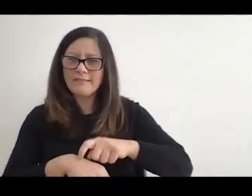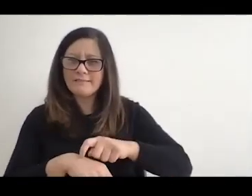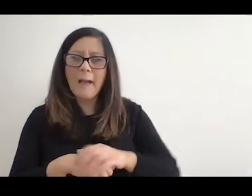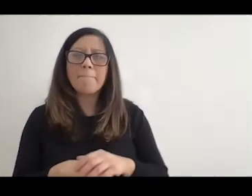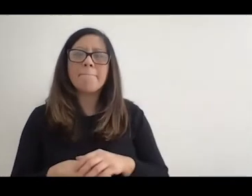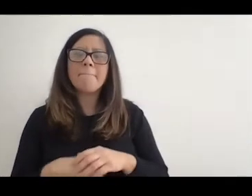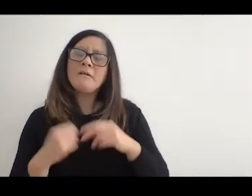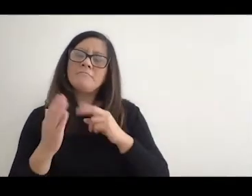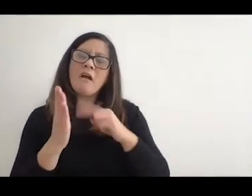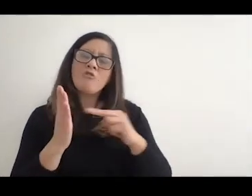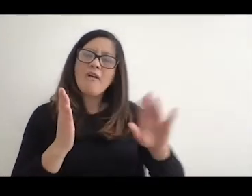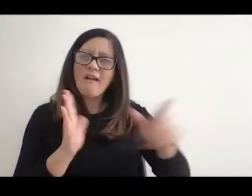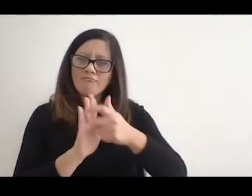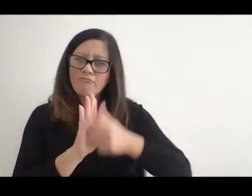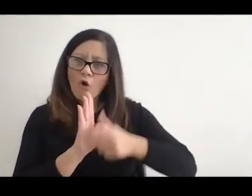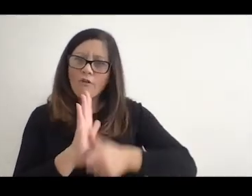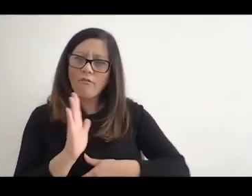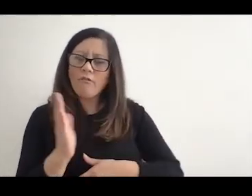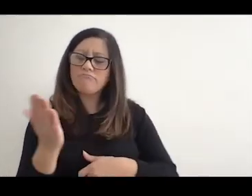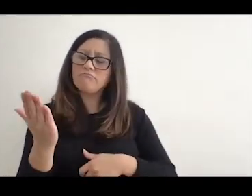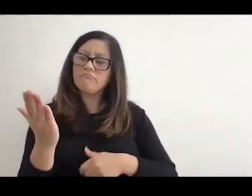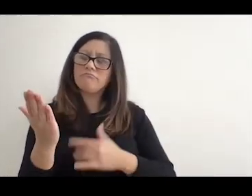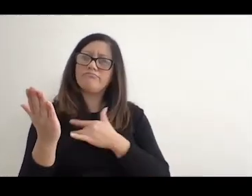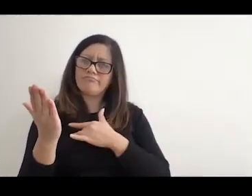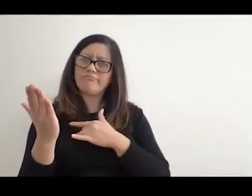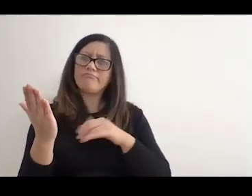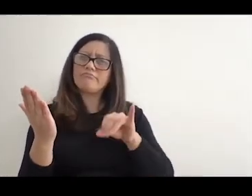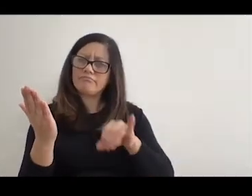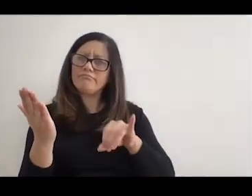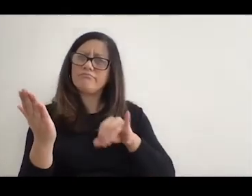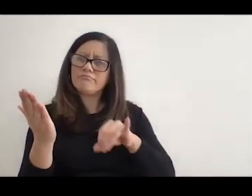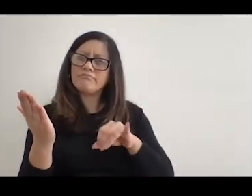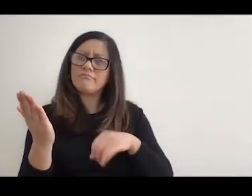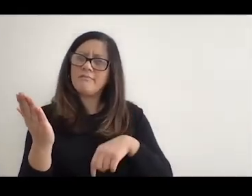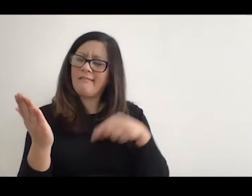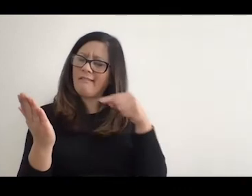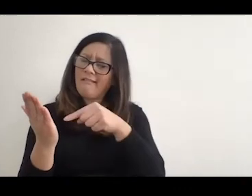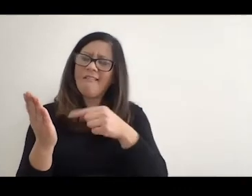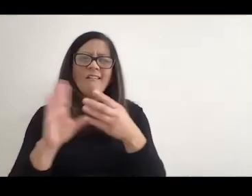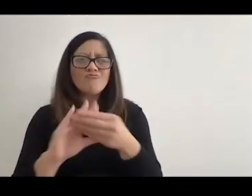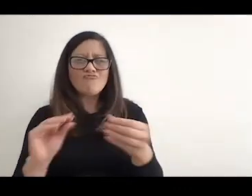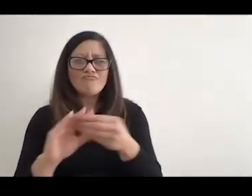because it was talking about the idea of. What happens when we basically